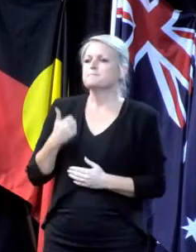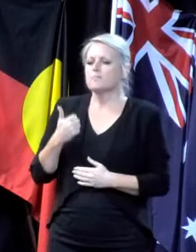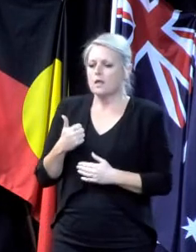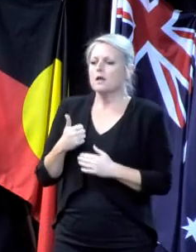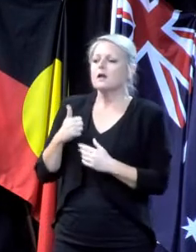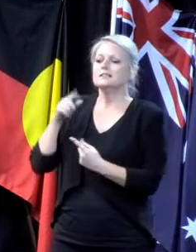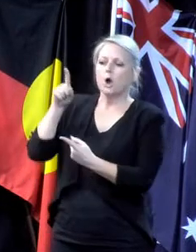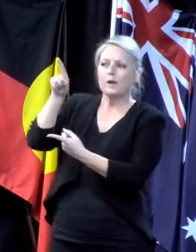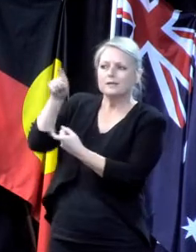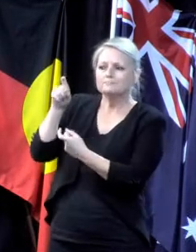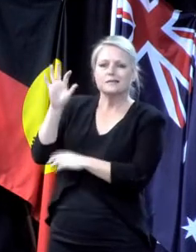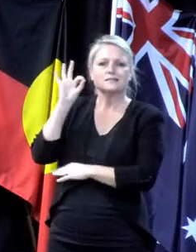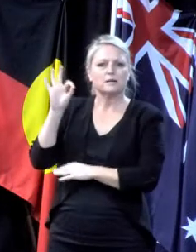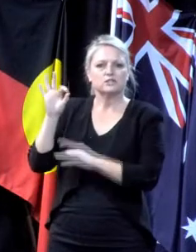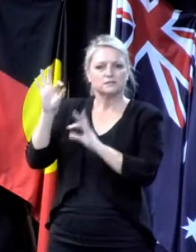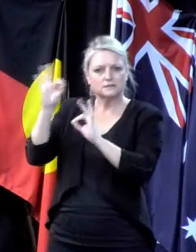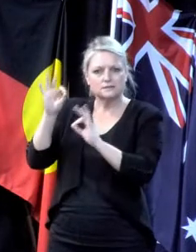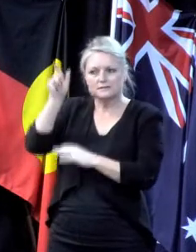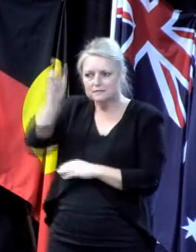such as occupational therapist, speech-language pathologists,